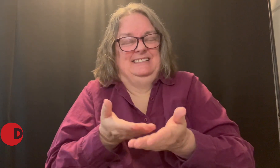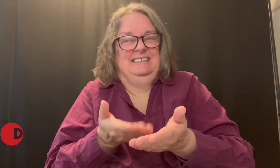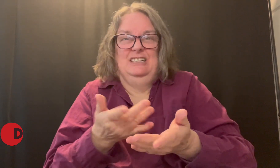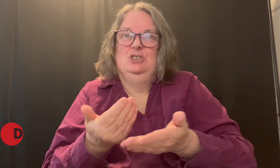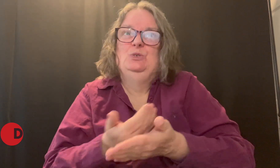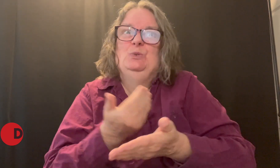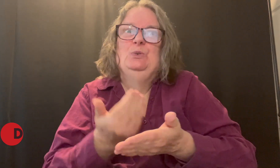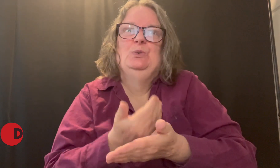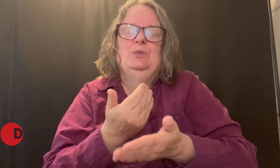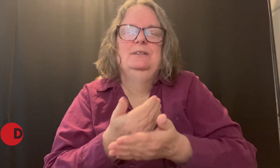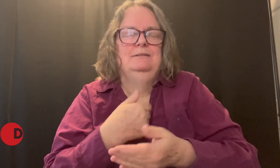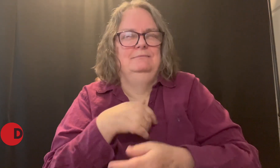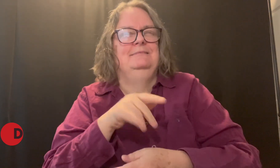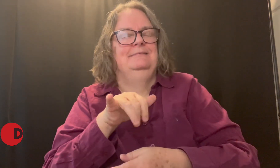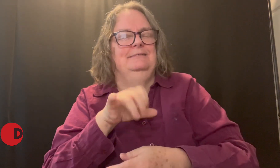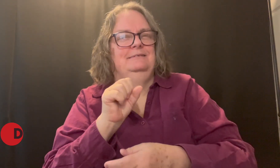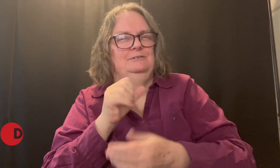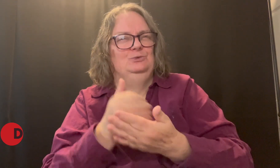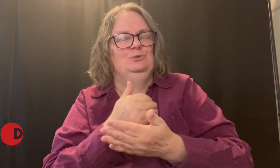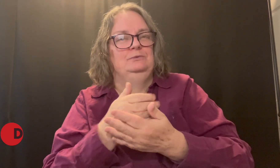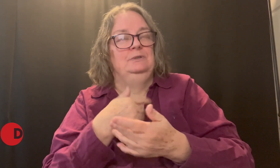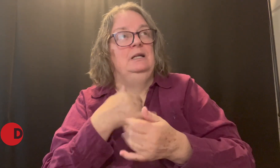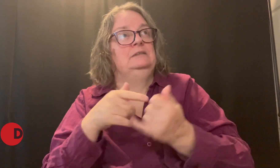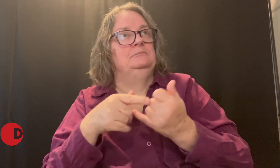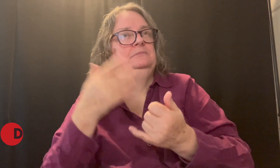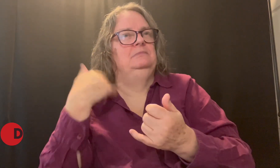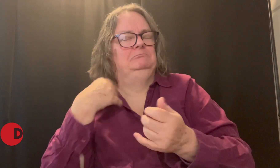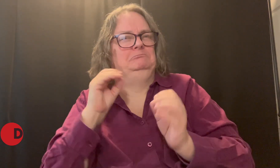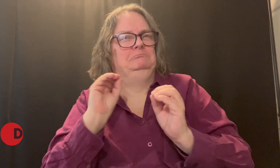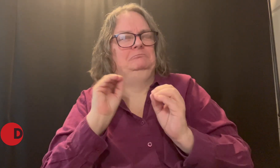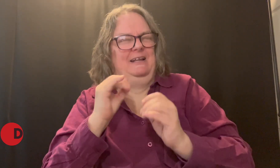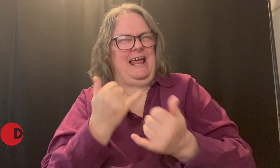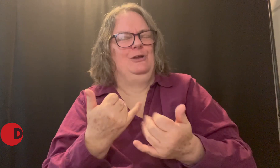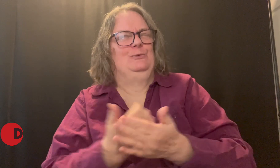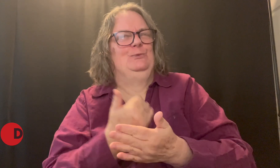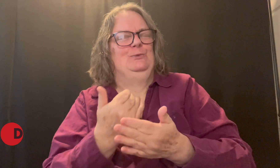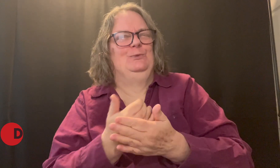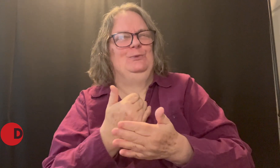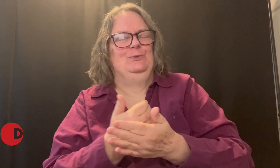I wondered to myself must be new as this never occurred to me